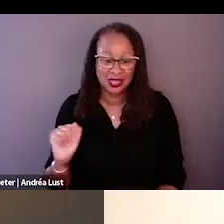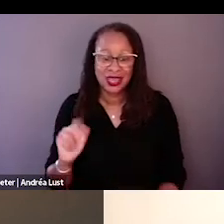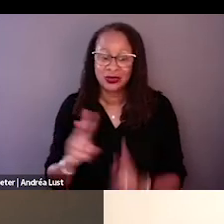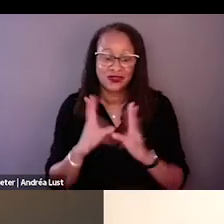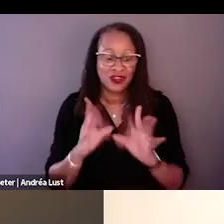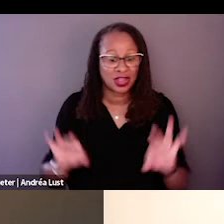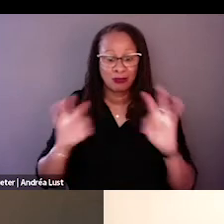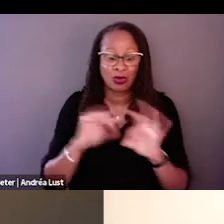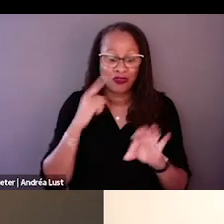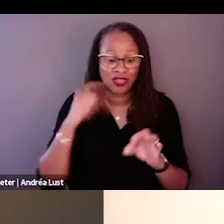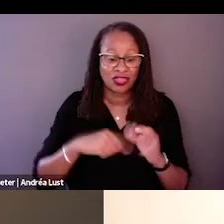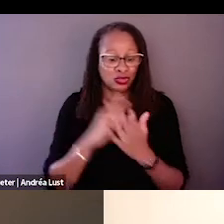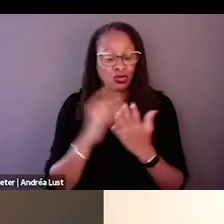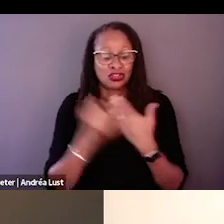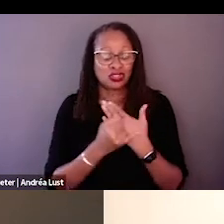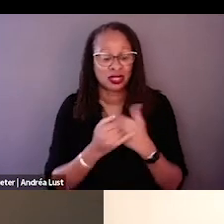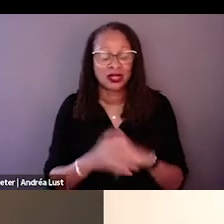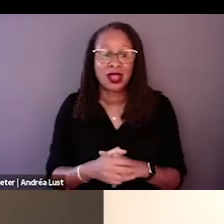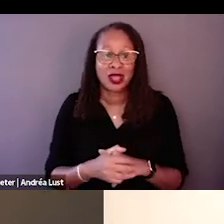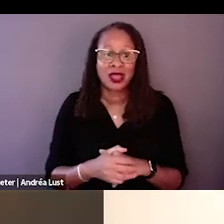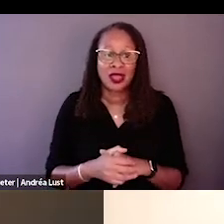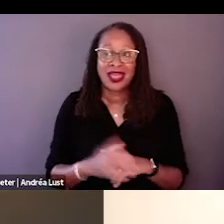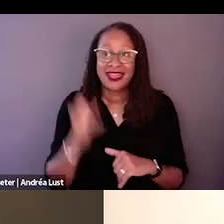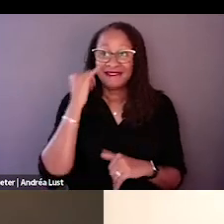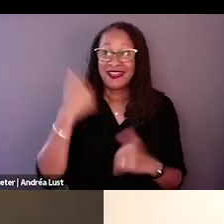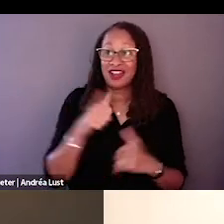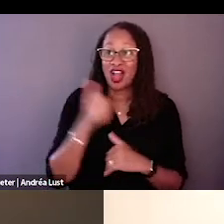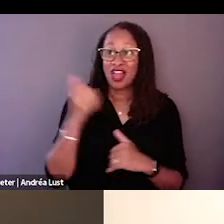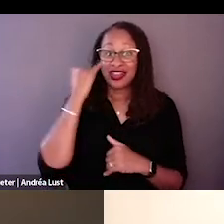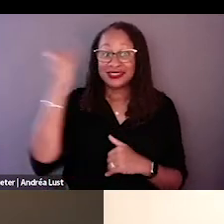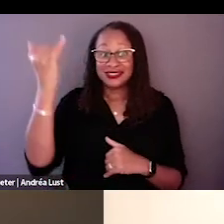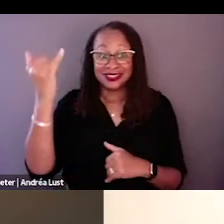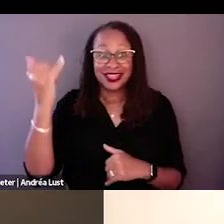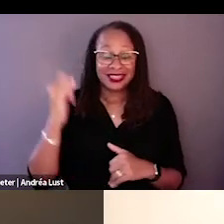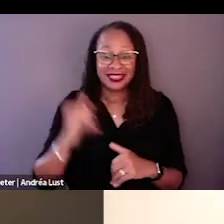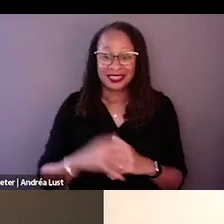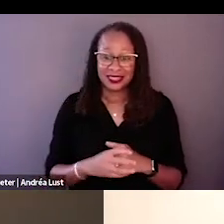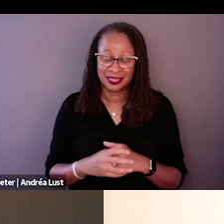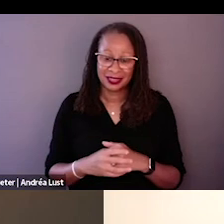Bianca Stigter: Then it will be in the book.